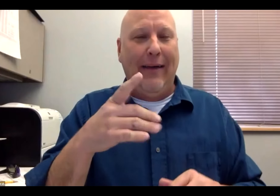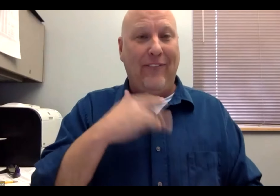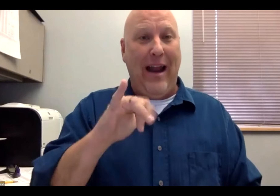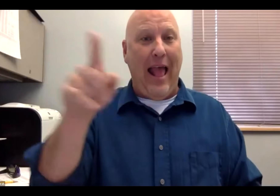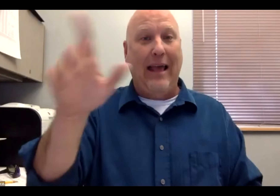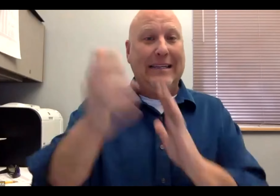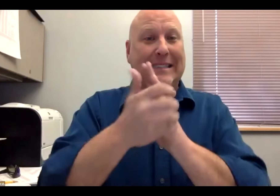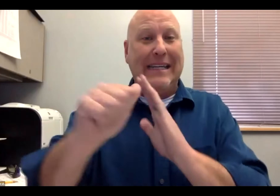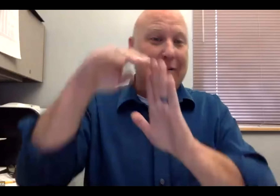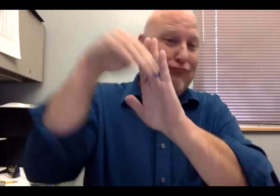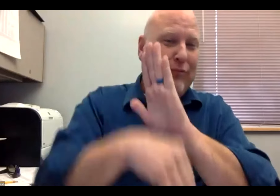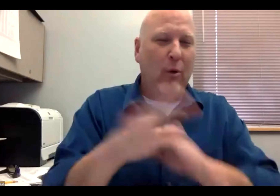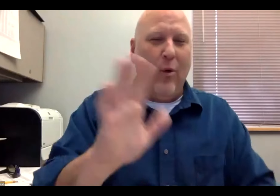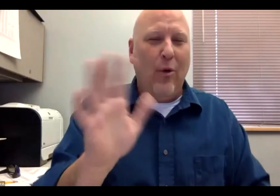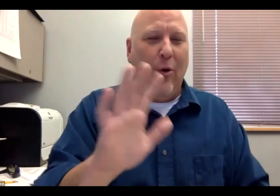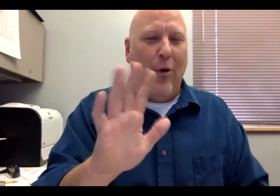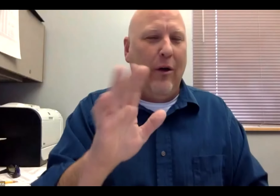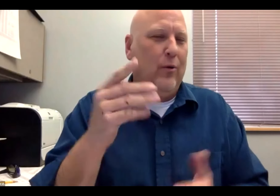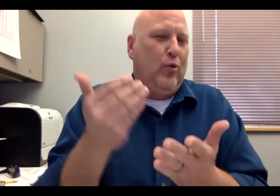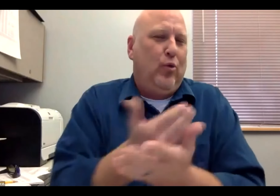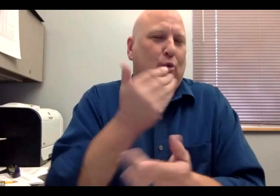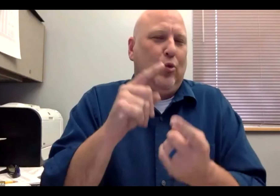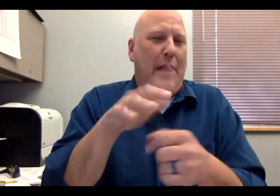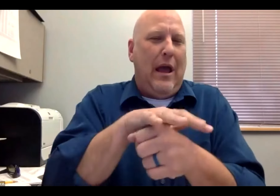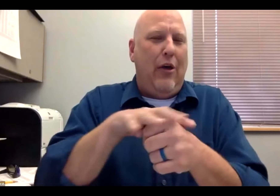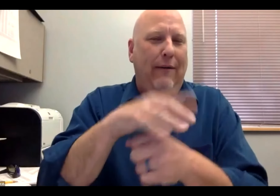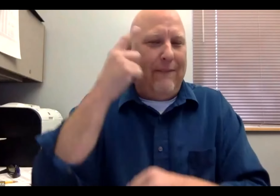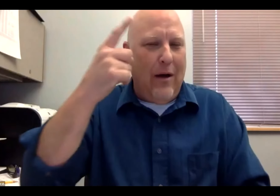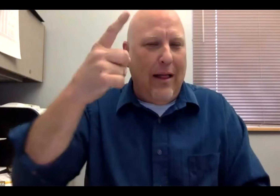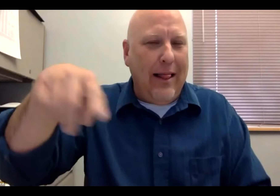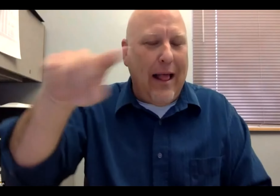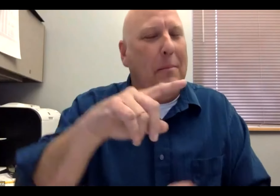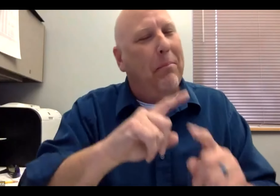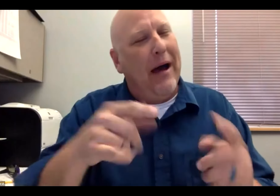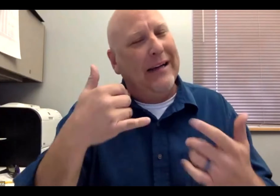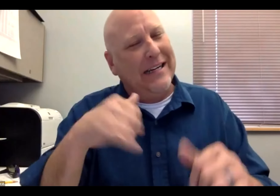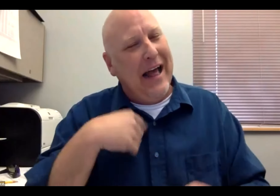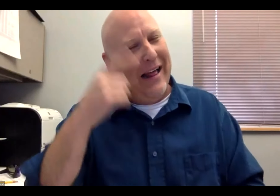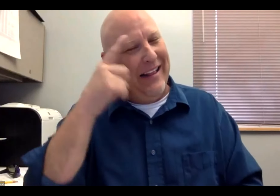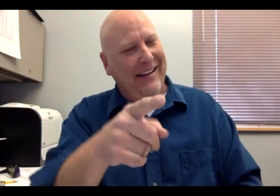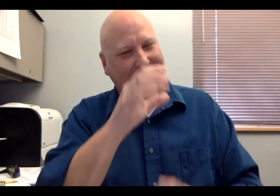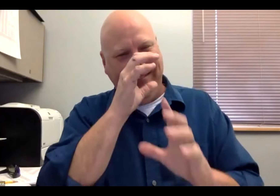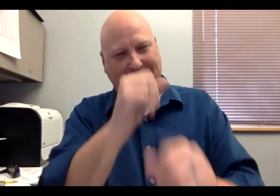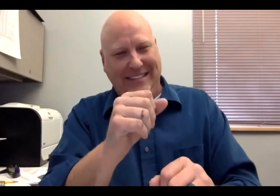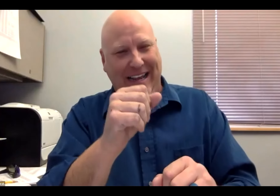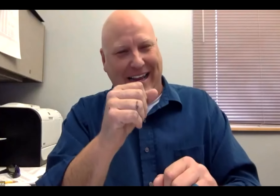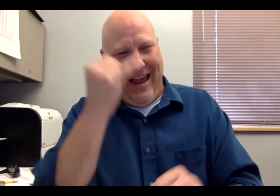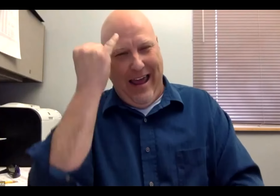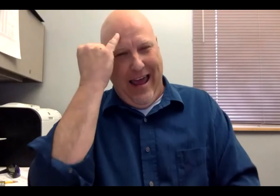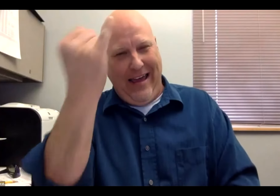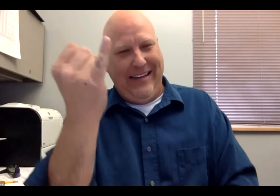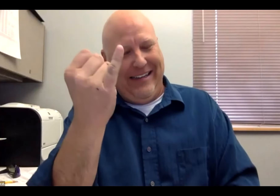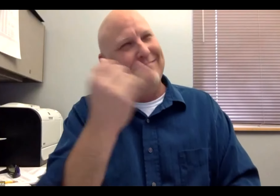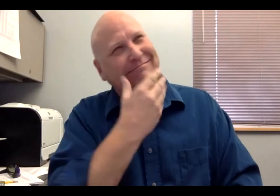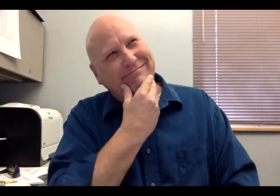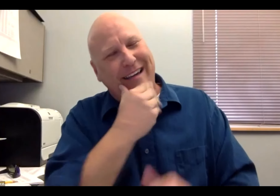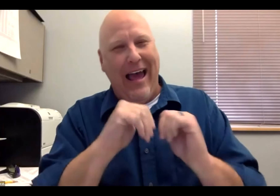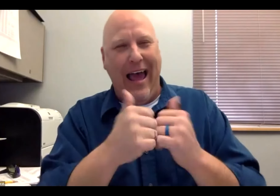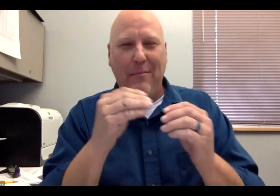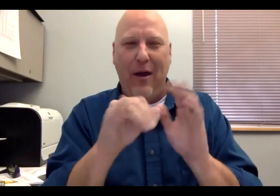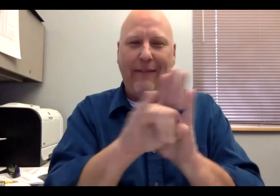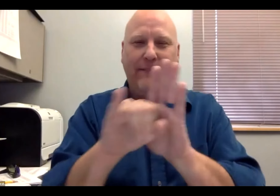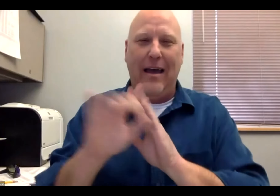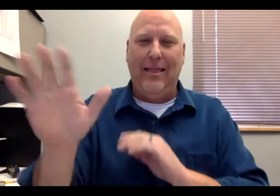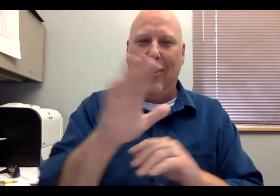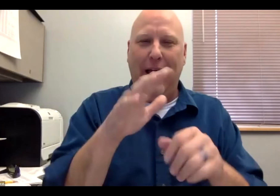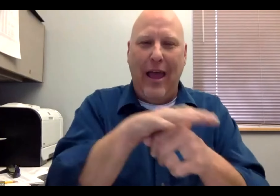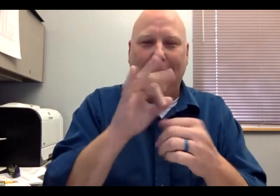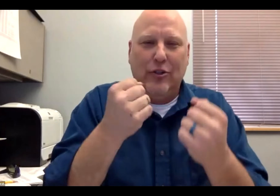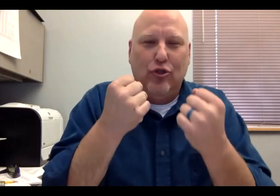skills but not as great tactile interpreting skill. That might be little difficult to classify,